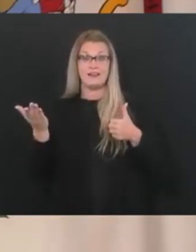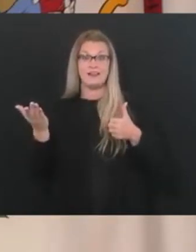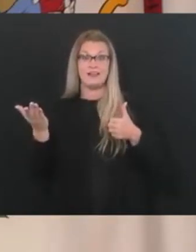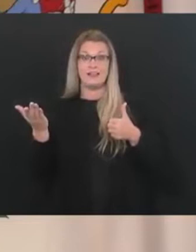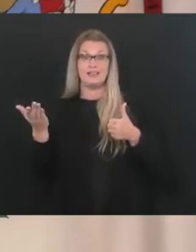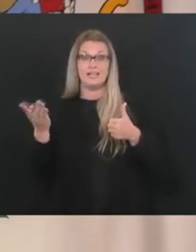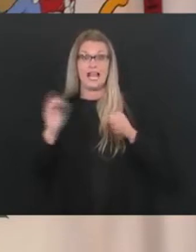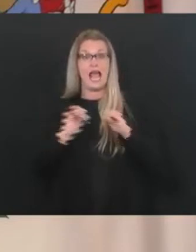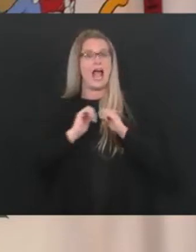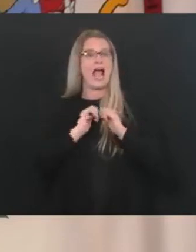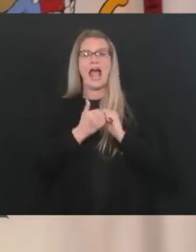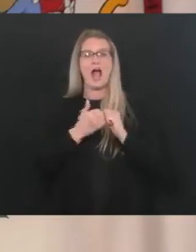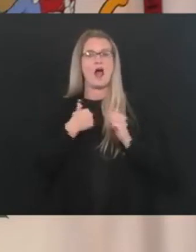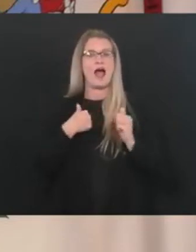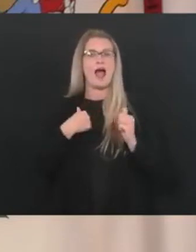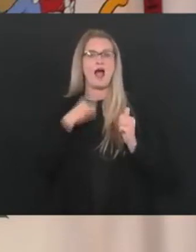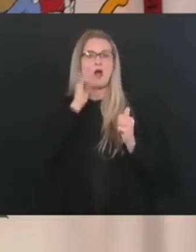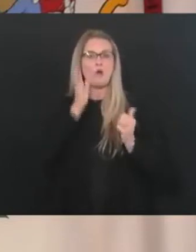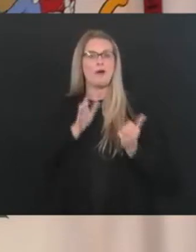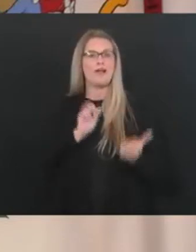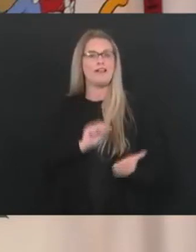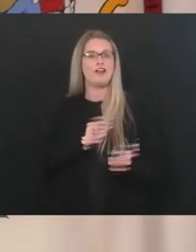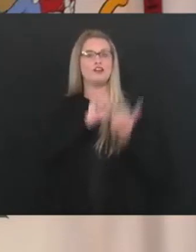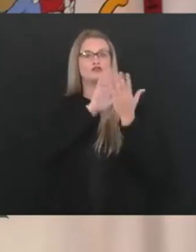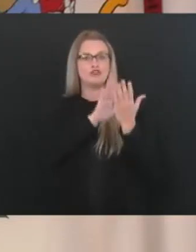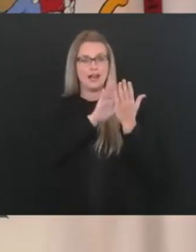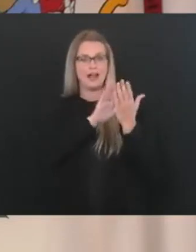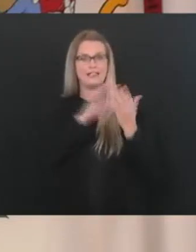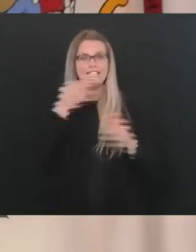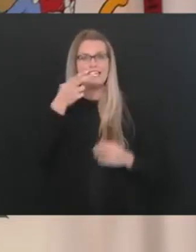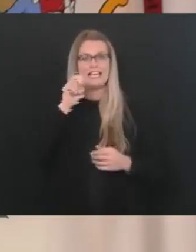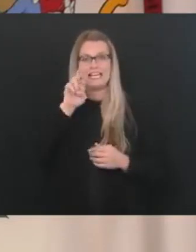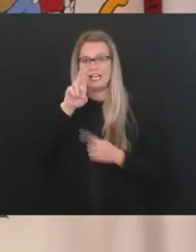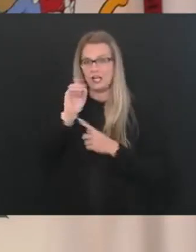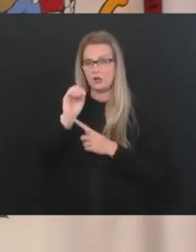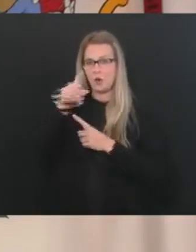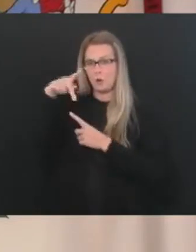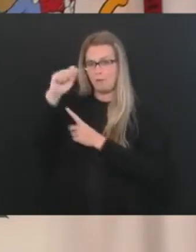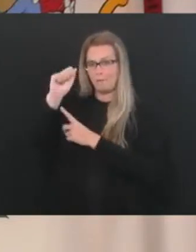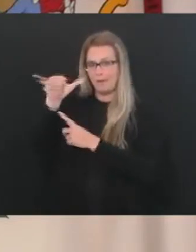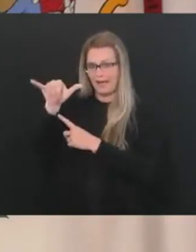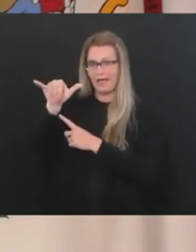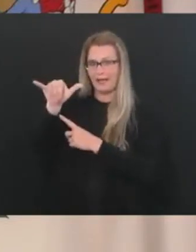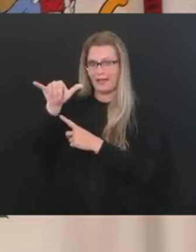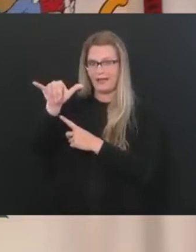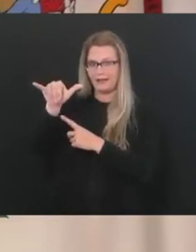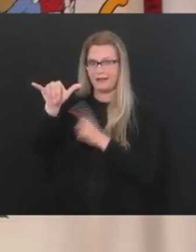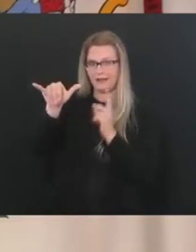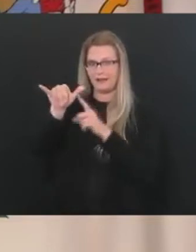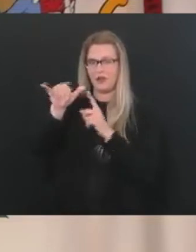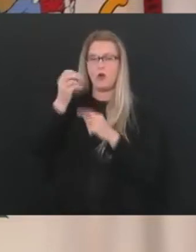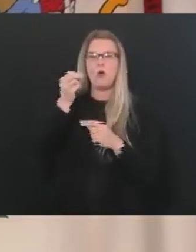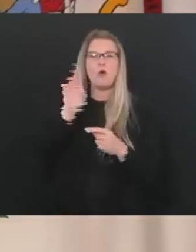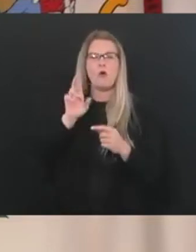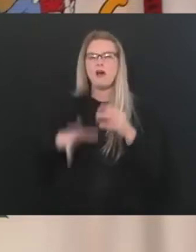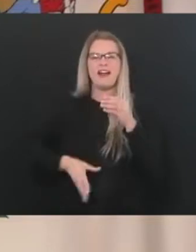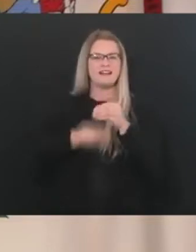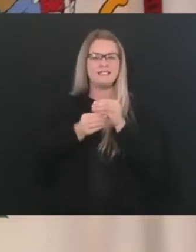I PROMISED YOU ONE THING AS FAR AS HOW WE WERE GOING TO ADDRESS,